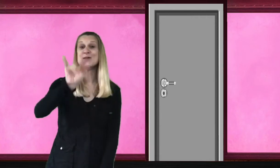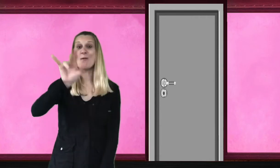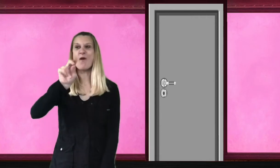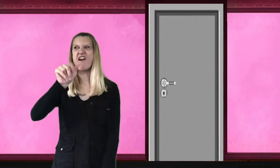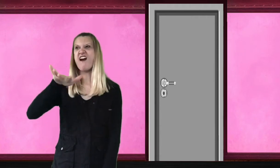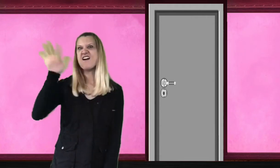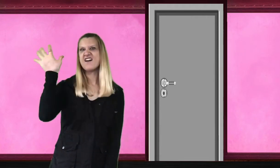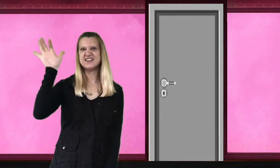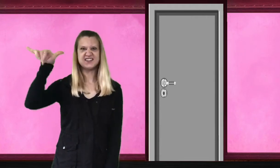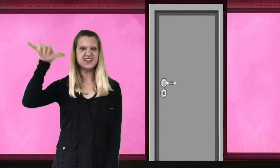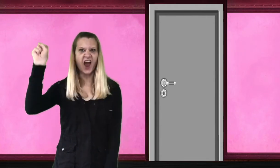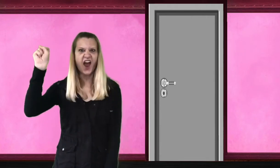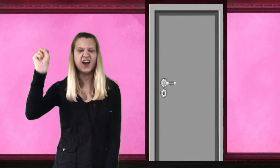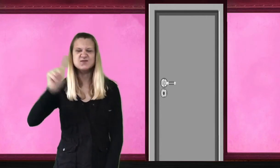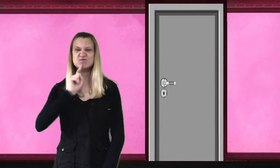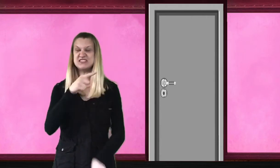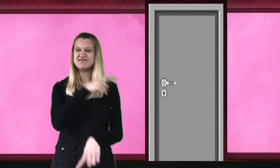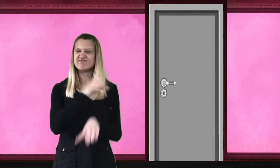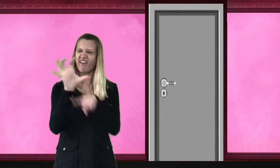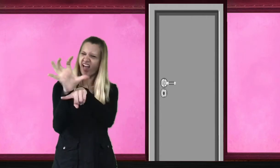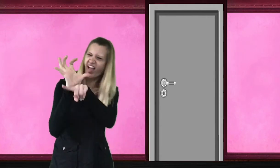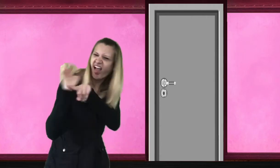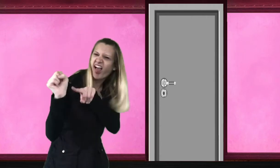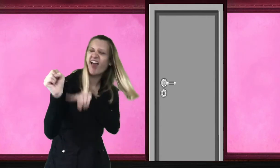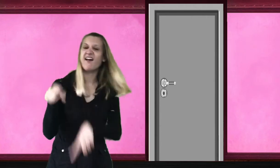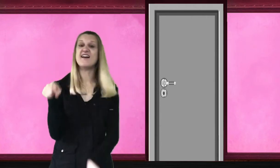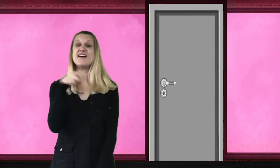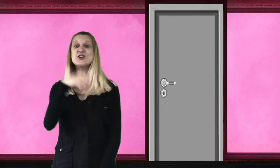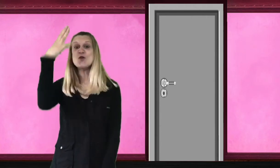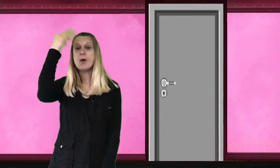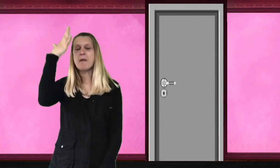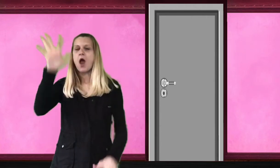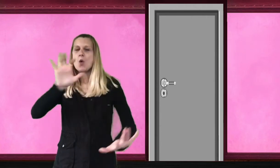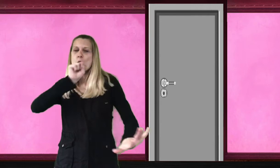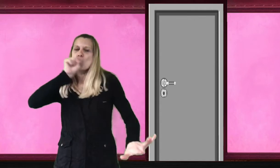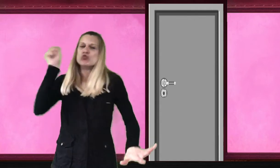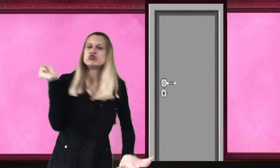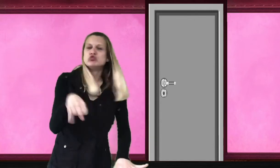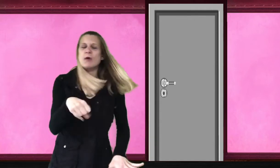"Glorious stuff!" said Mr. Wonka. "The Oompa Loompas all adore it.